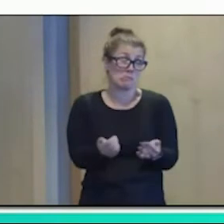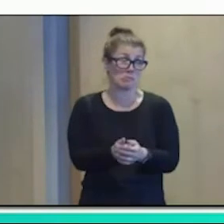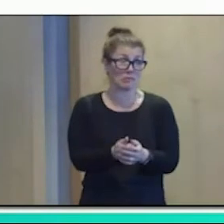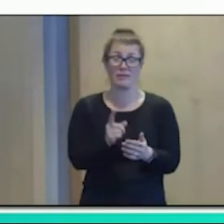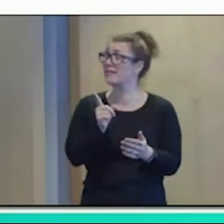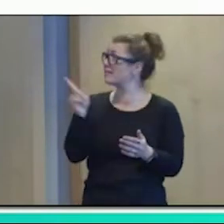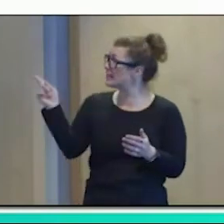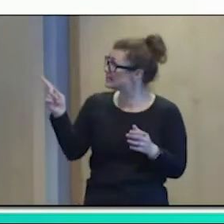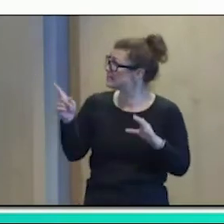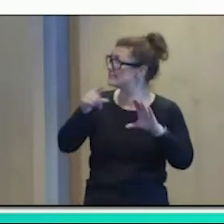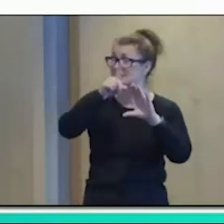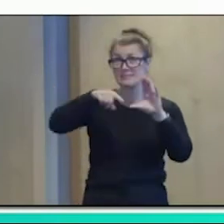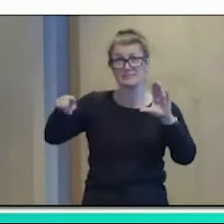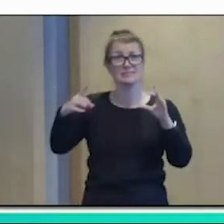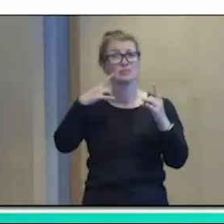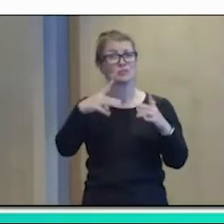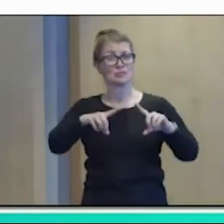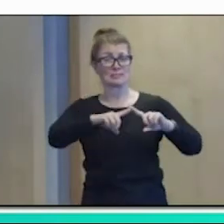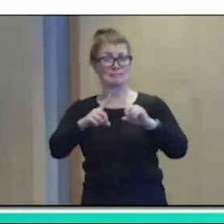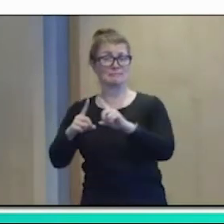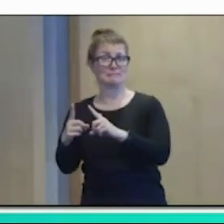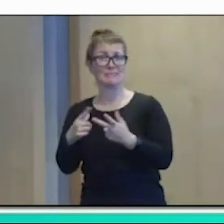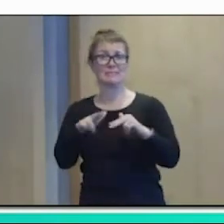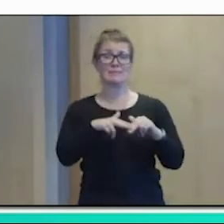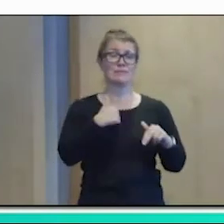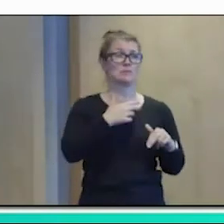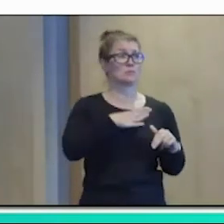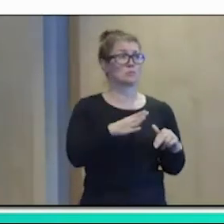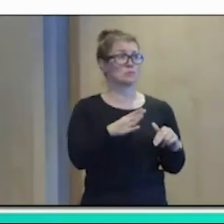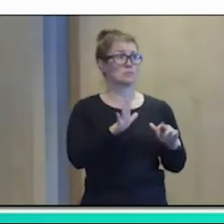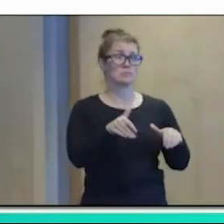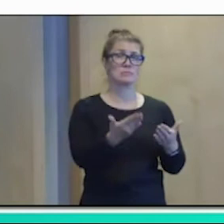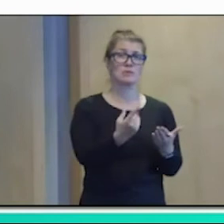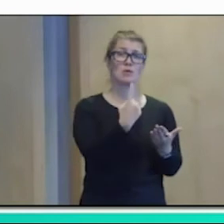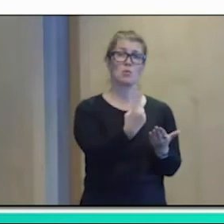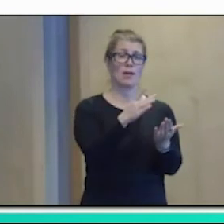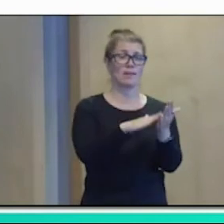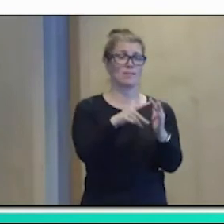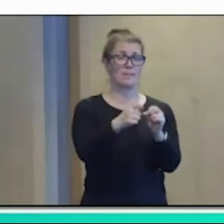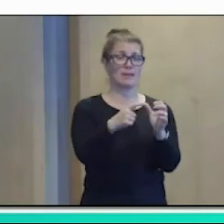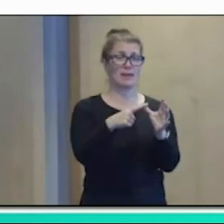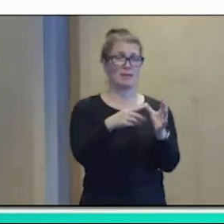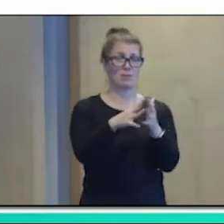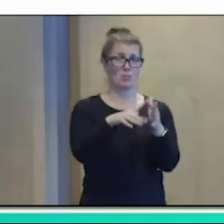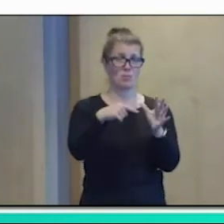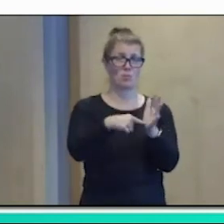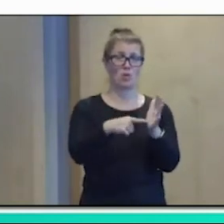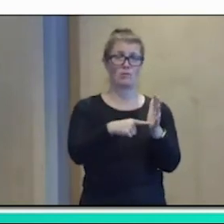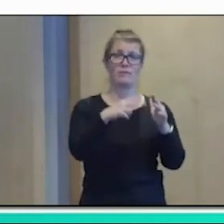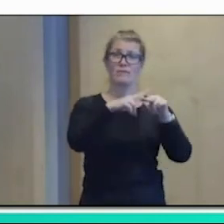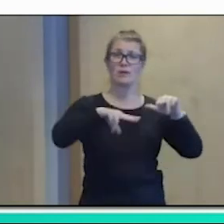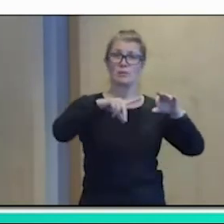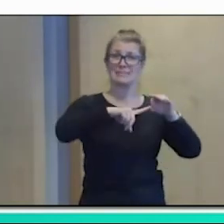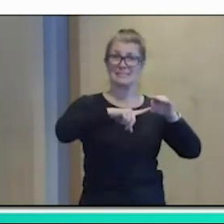contrasts if you wanted to deliver a one megawatt frequency response which is to make sure frequency